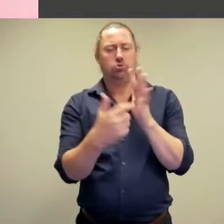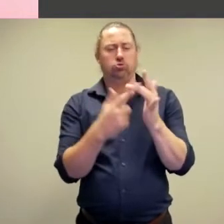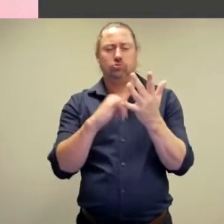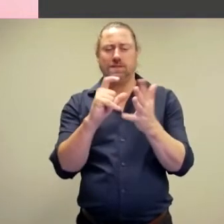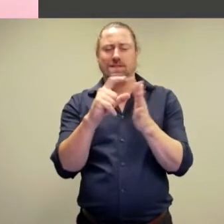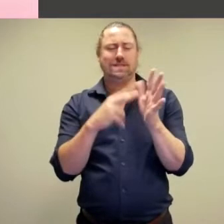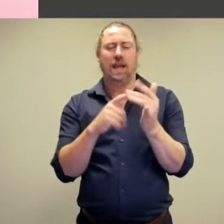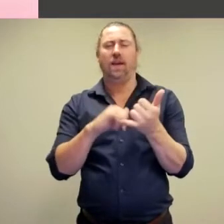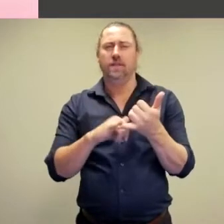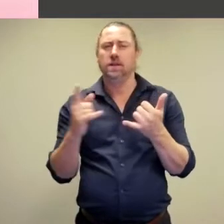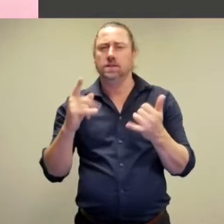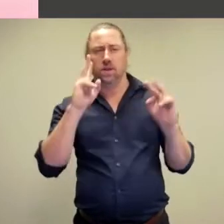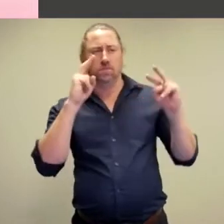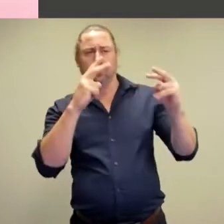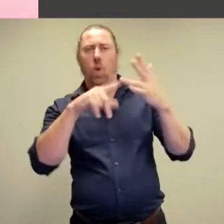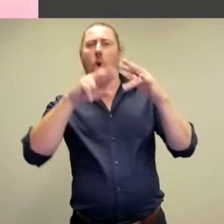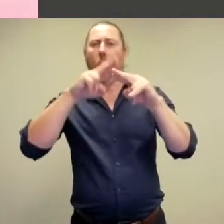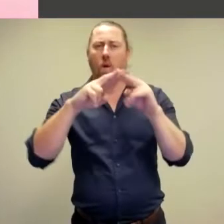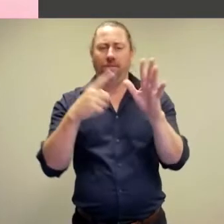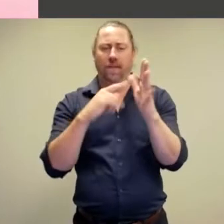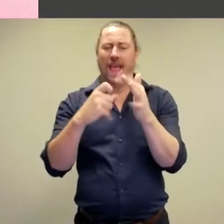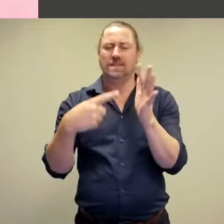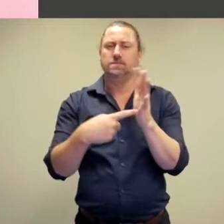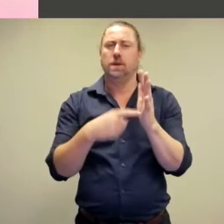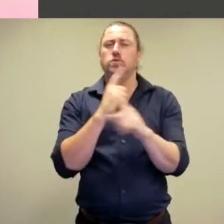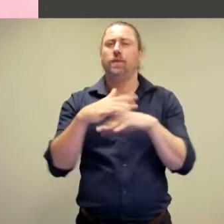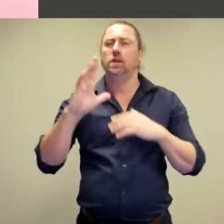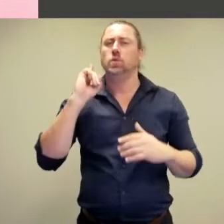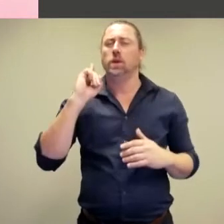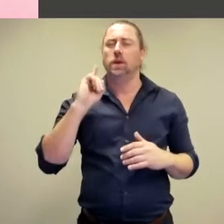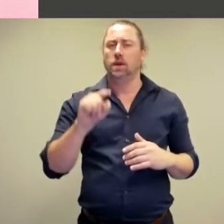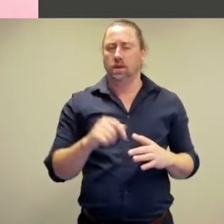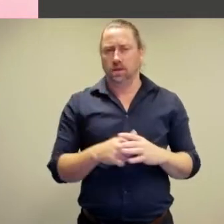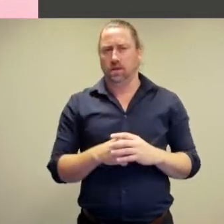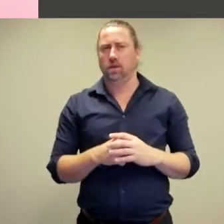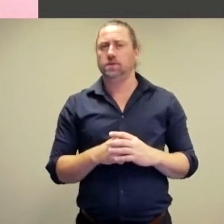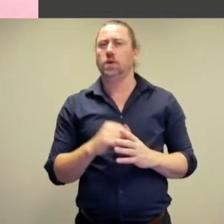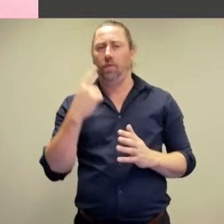which we discussed last week